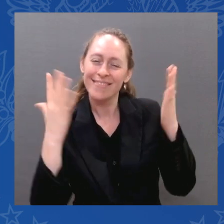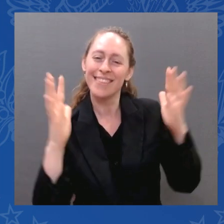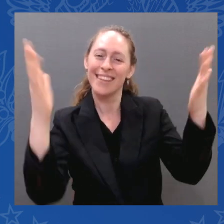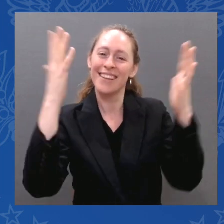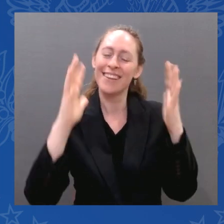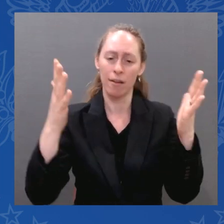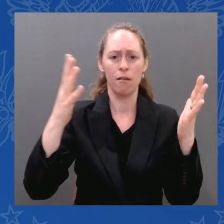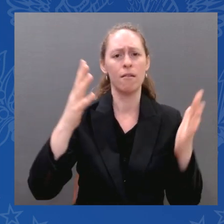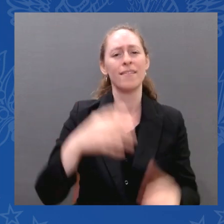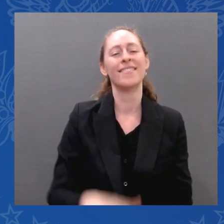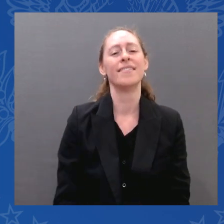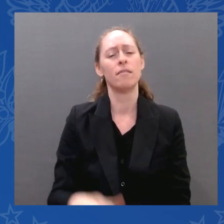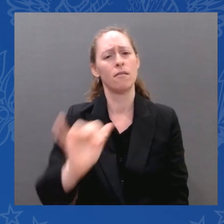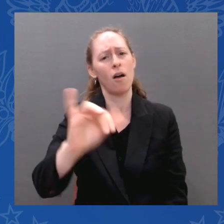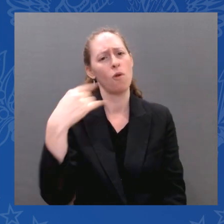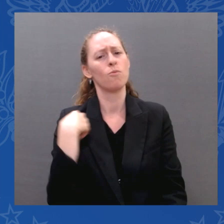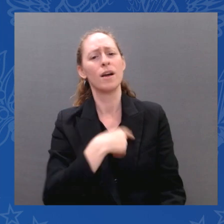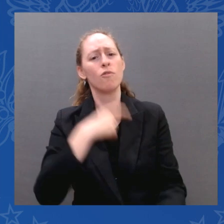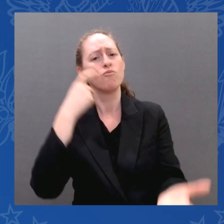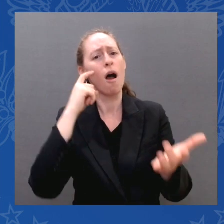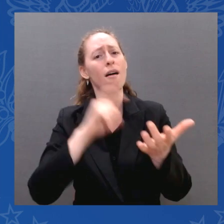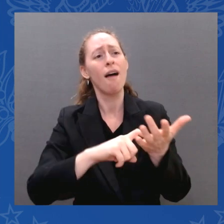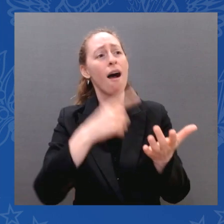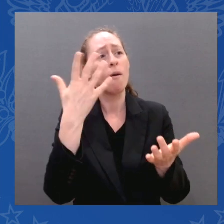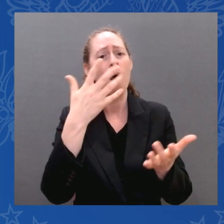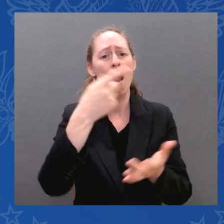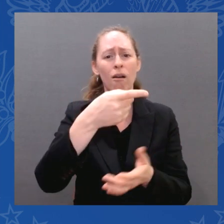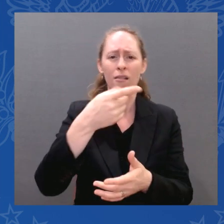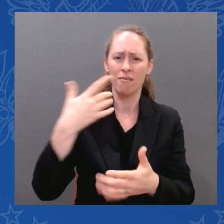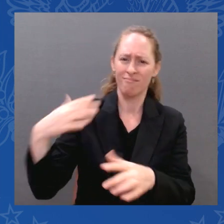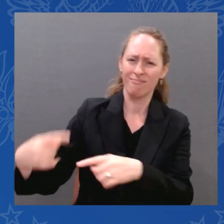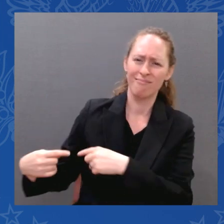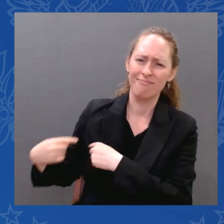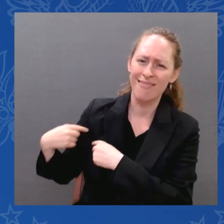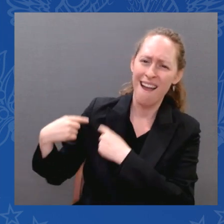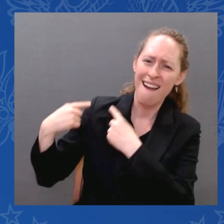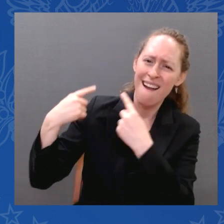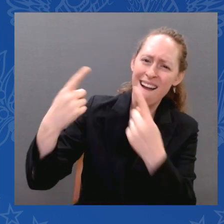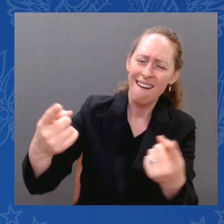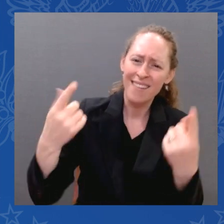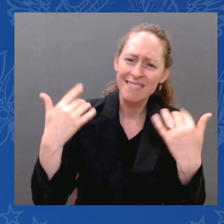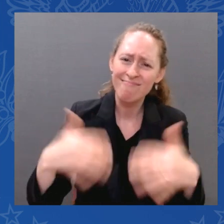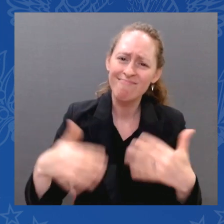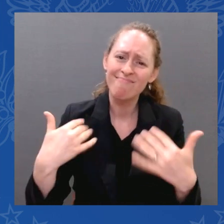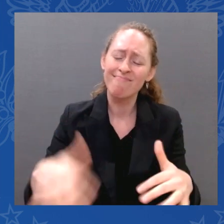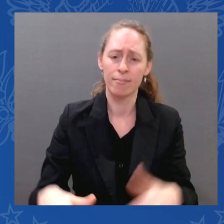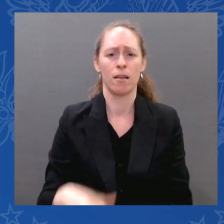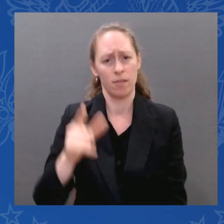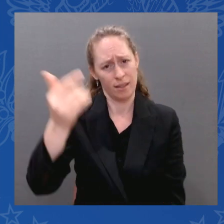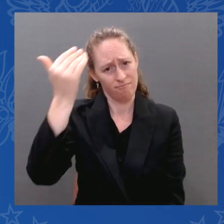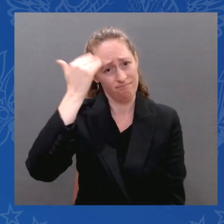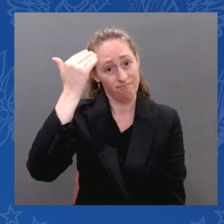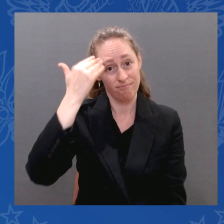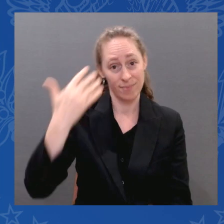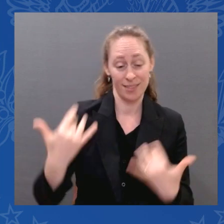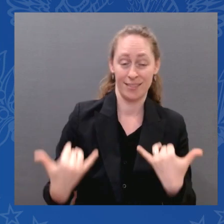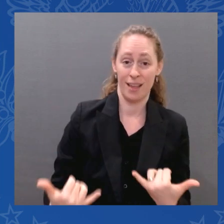It may not get easier, but you have gotten faster and stronger and braver and bolder than ever.